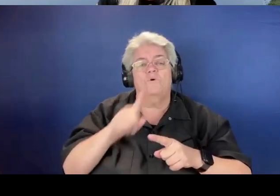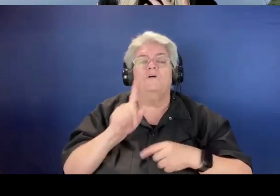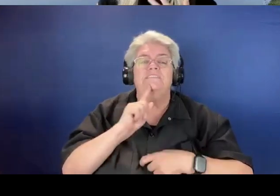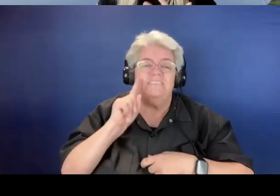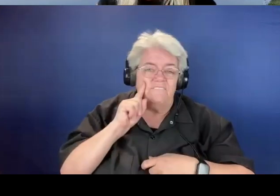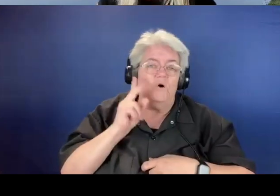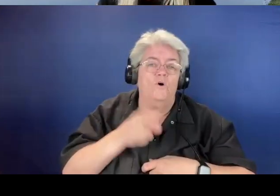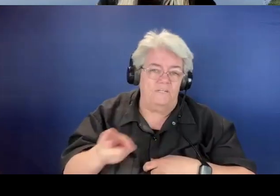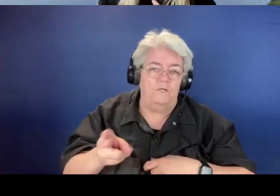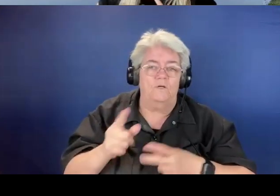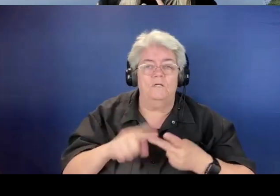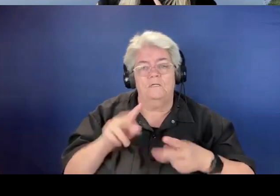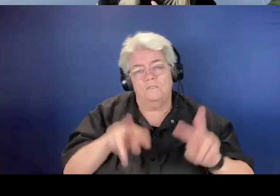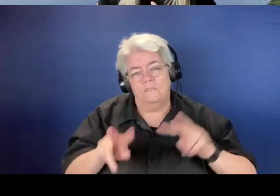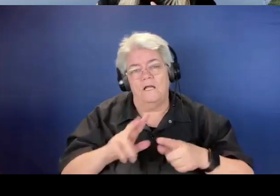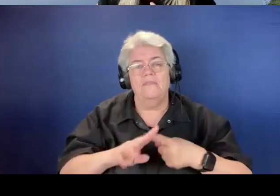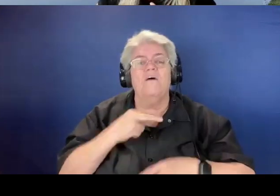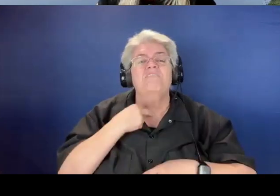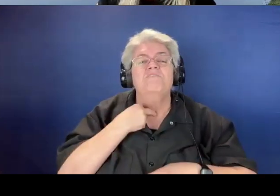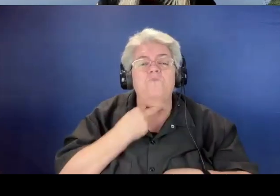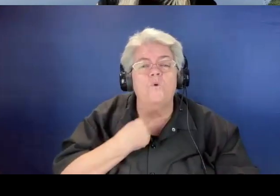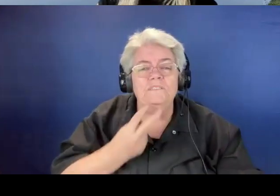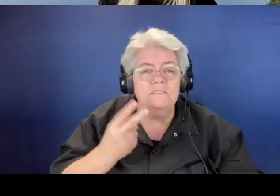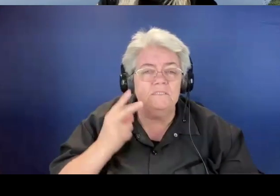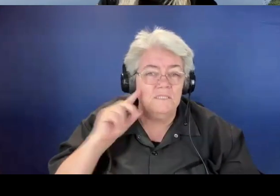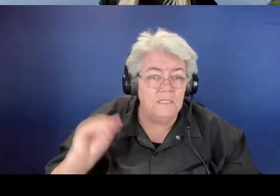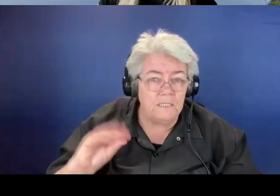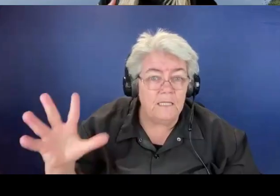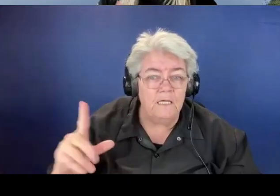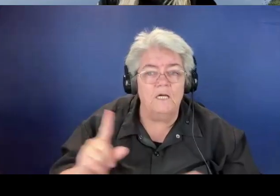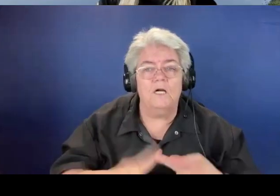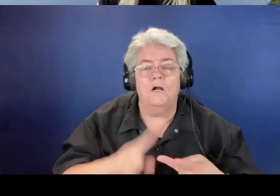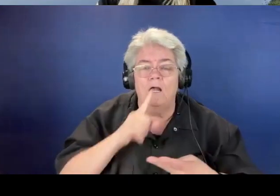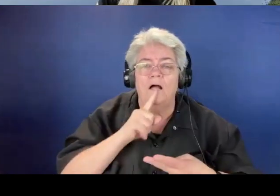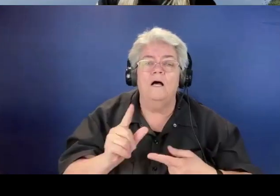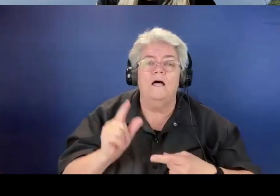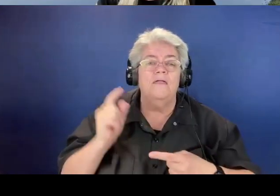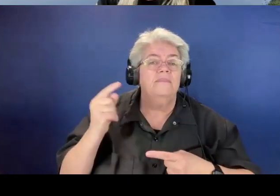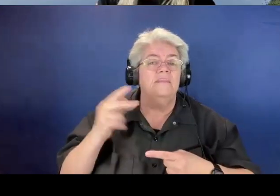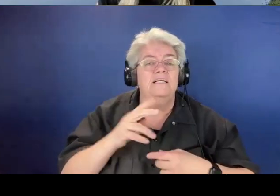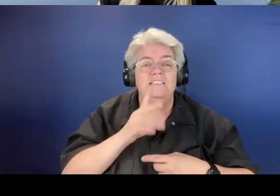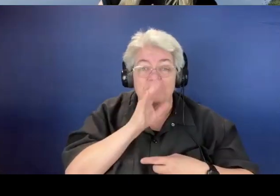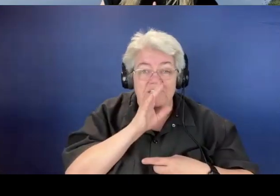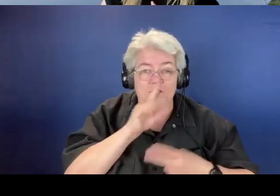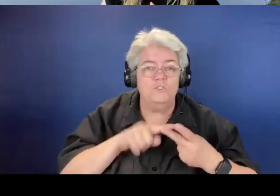It assesses voice, super segmental aspects of speech, vowels, consonants, blends, and clusters.